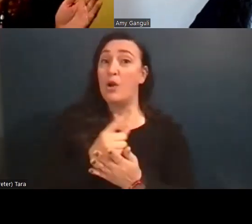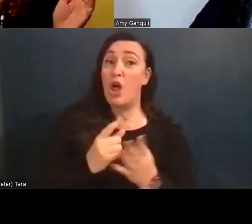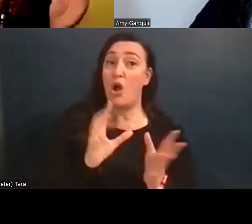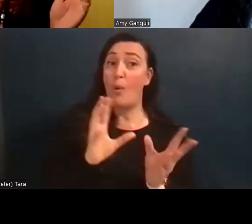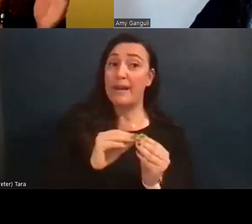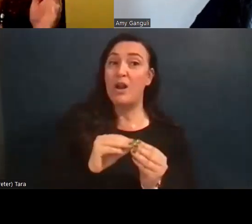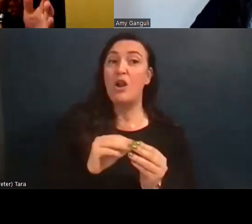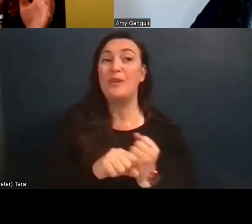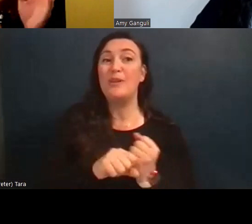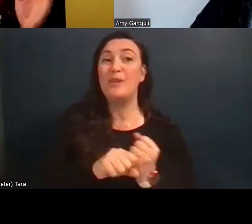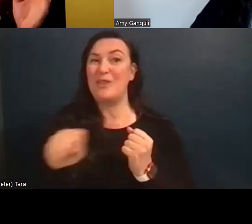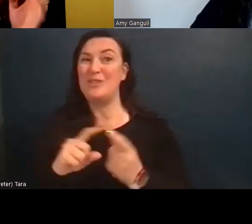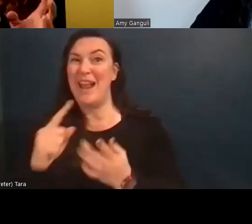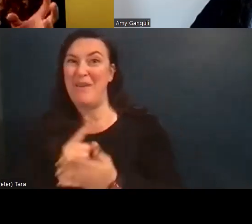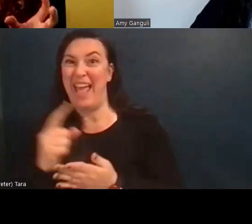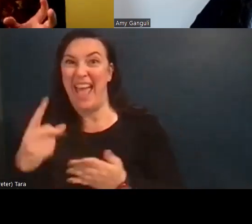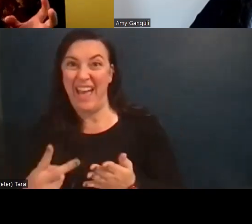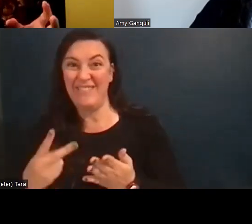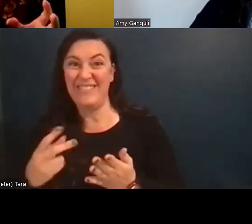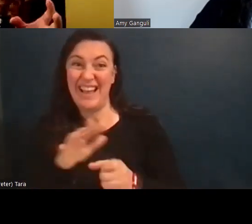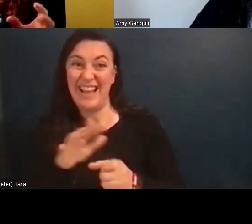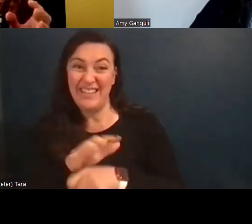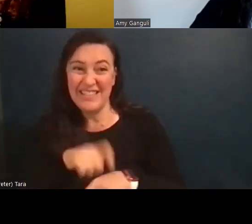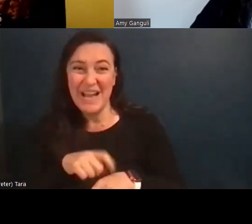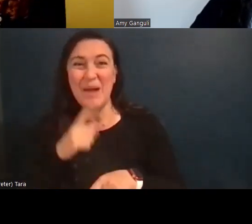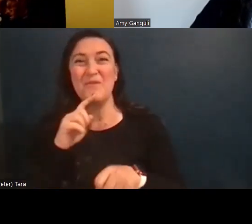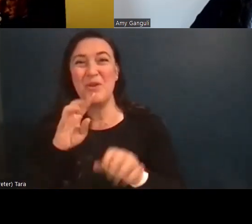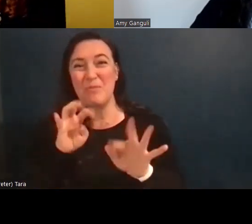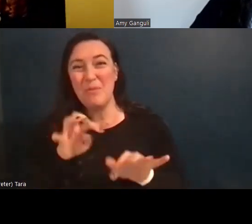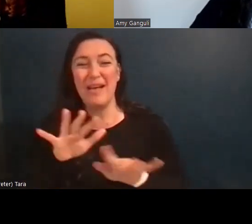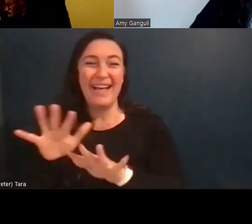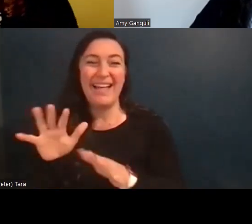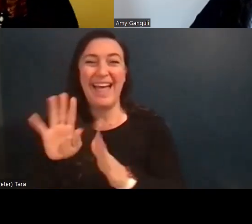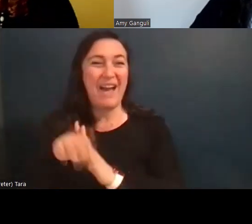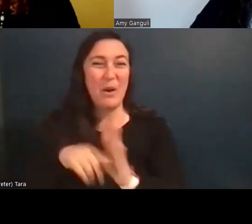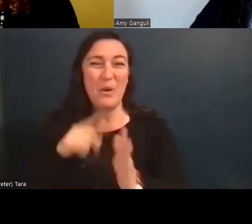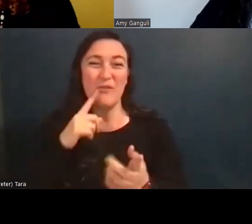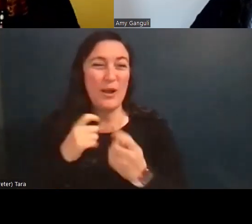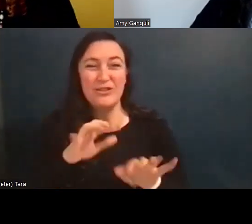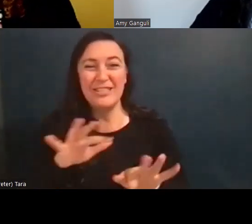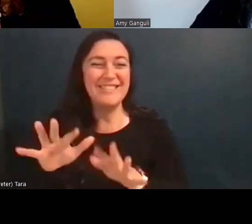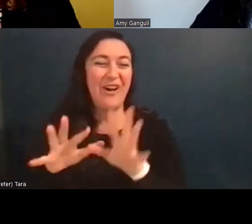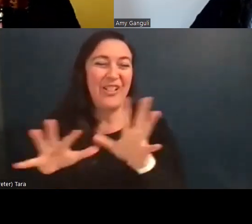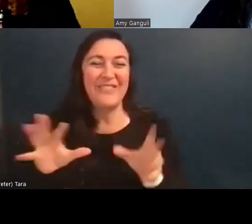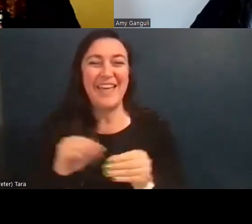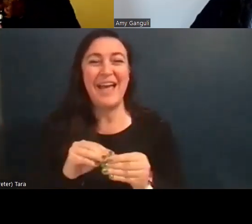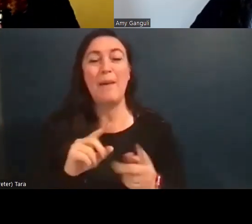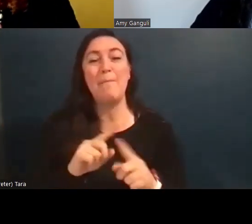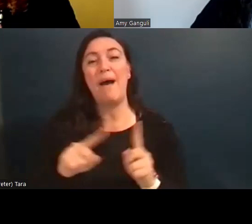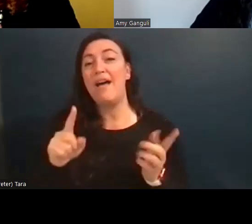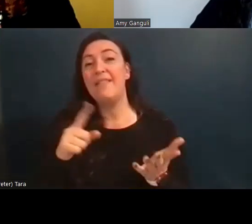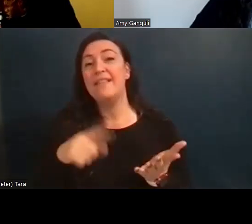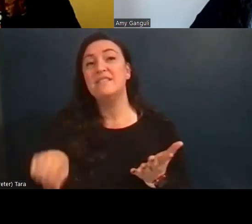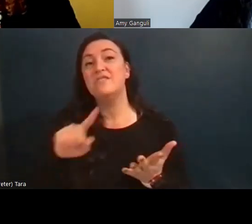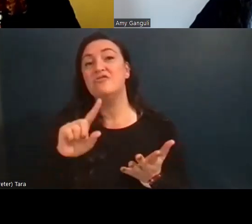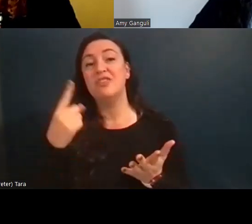half to have a full half hour for these questions. But this is just a really interesting topic, so we always